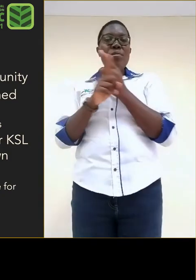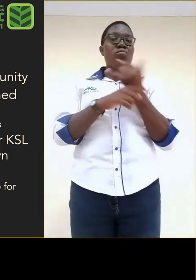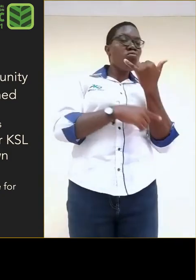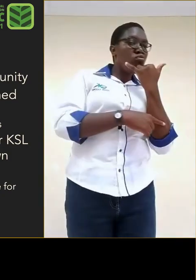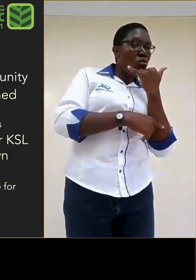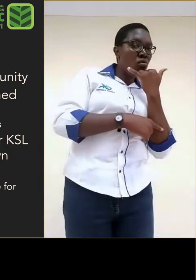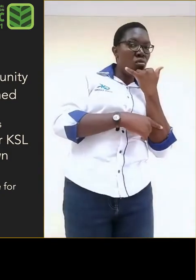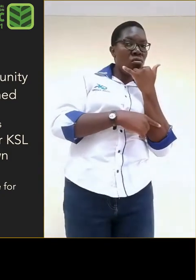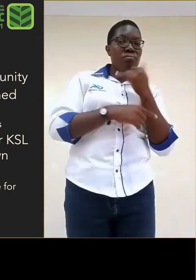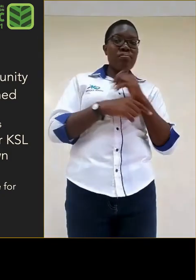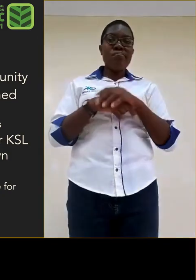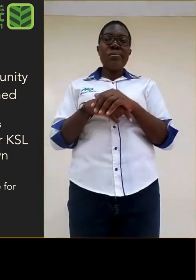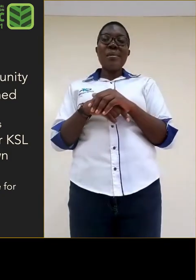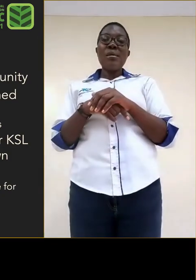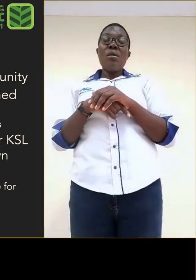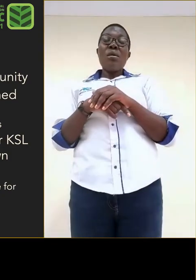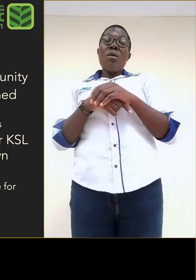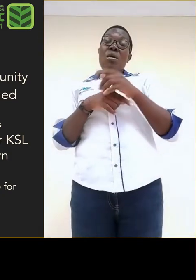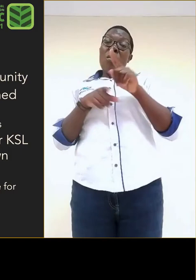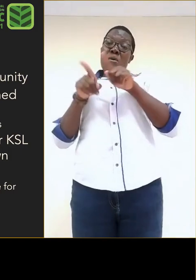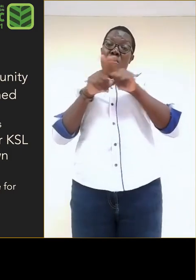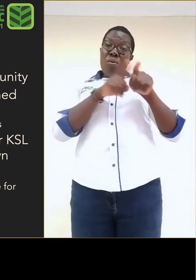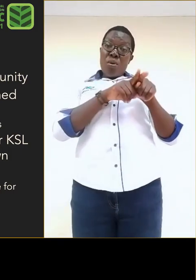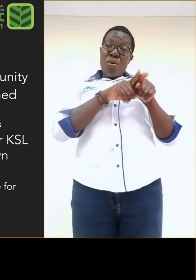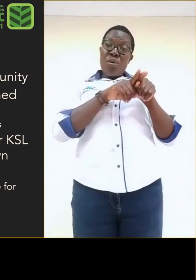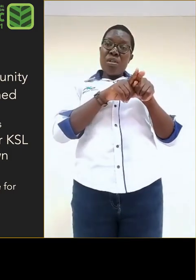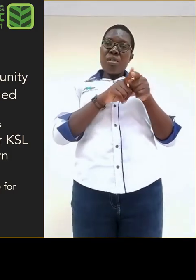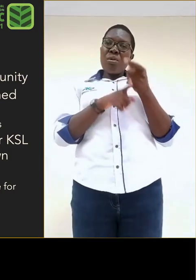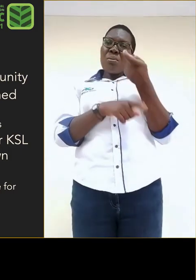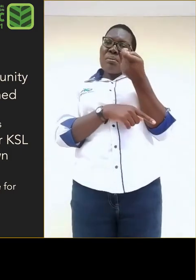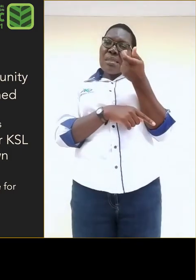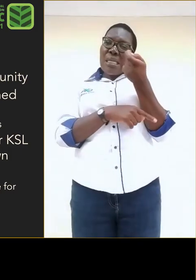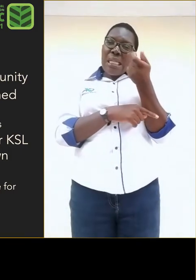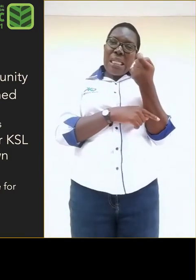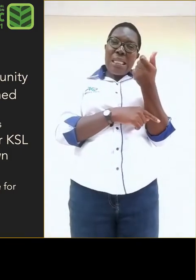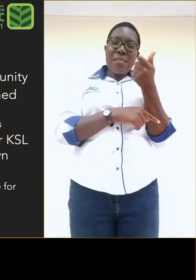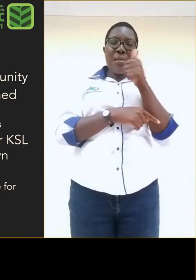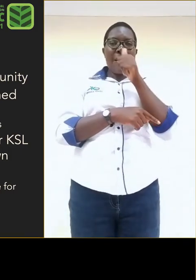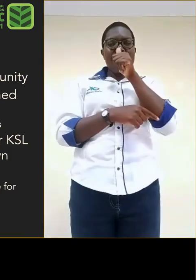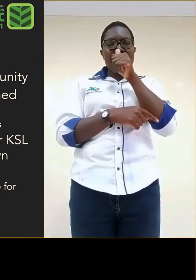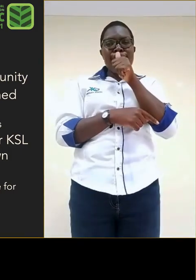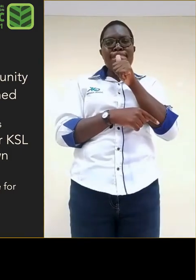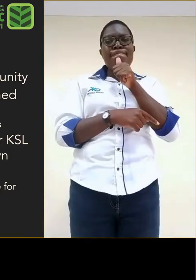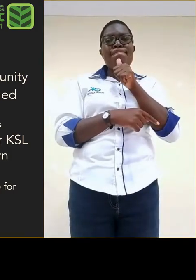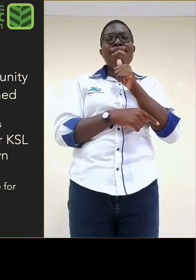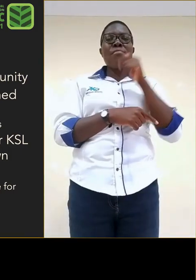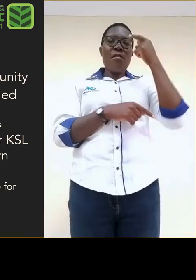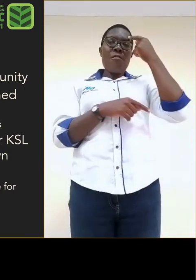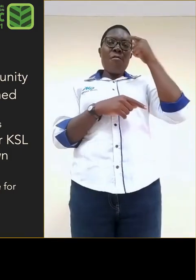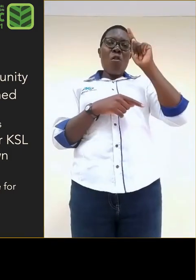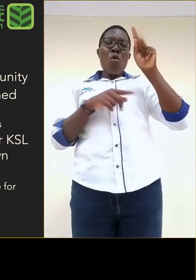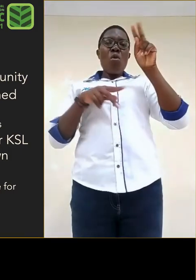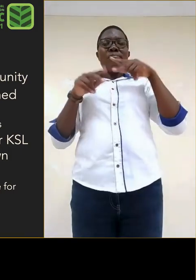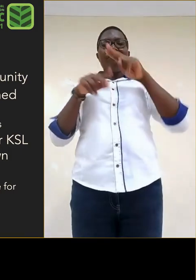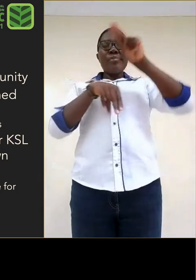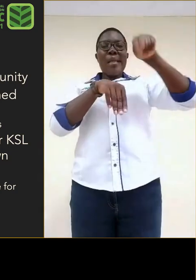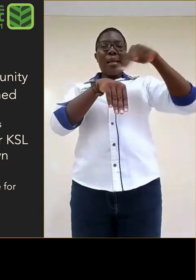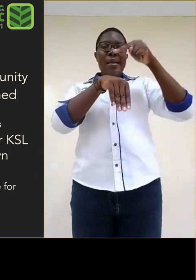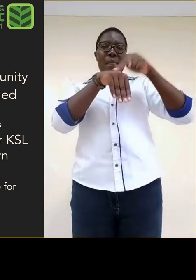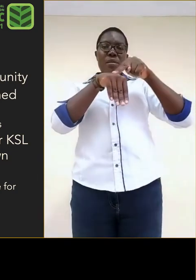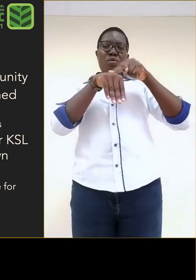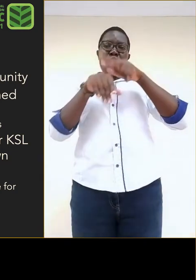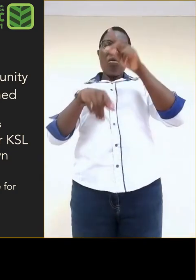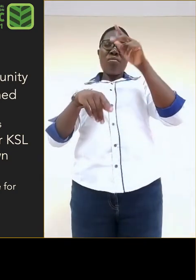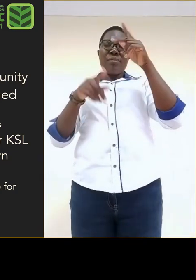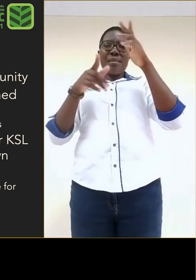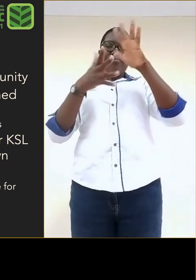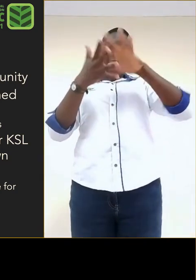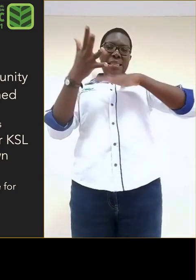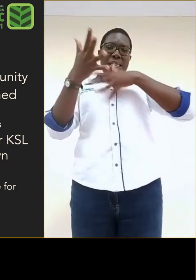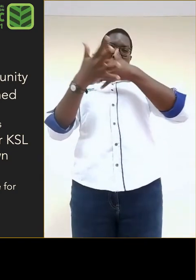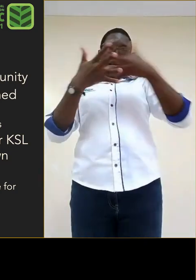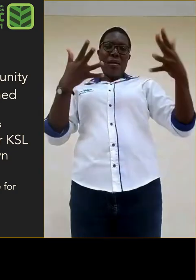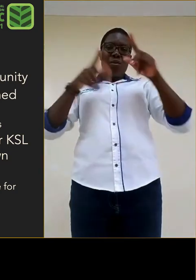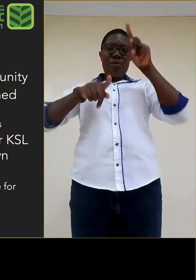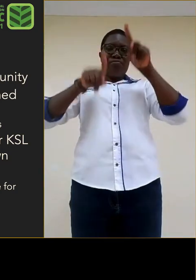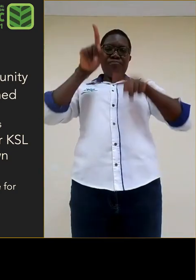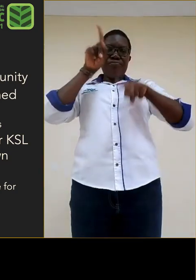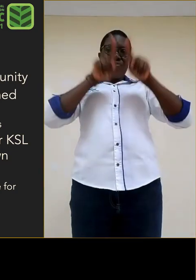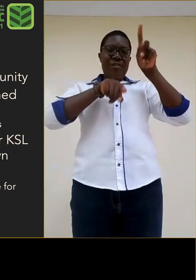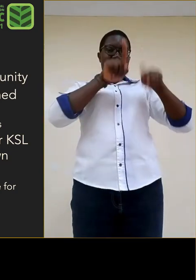...and little tolerance for natural language variation.